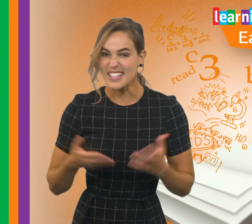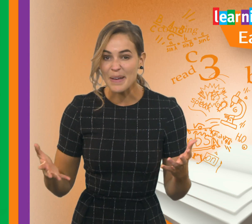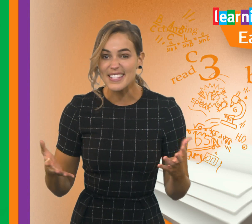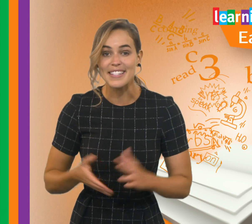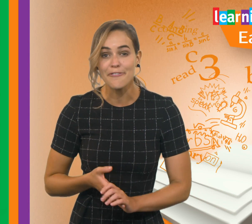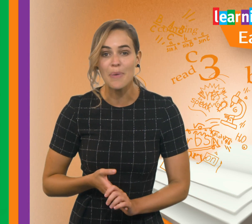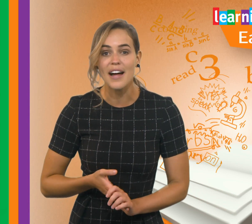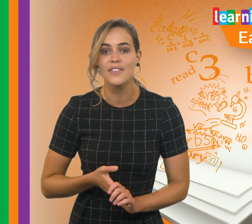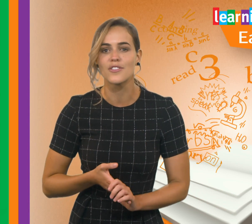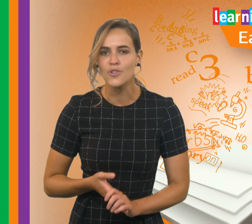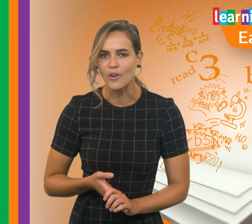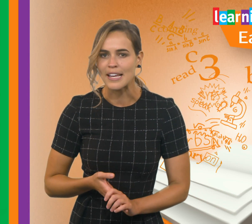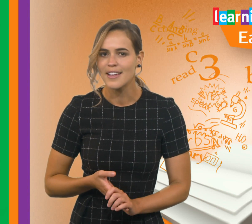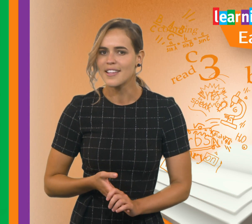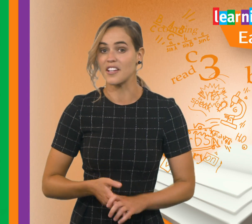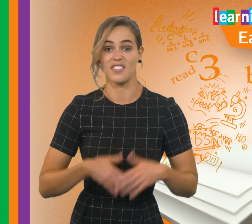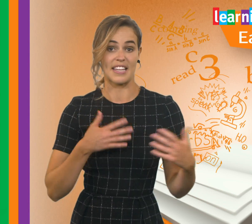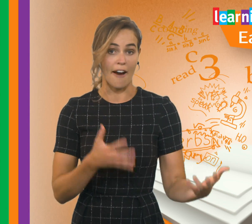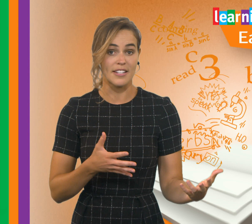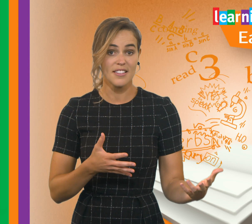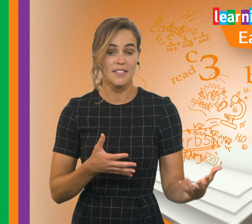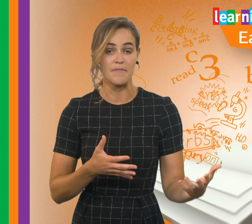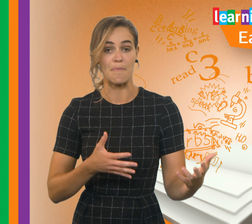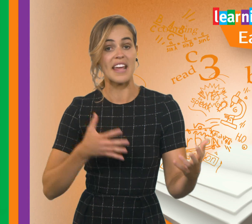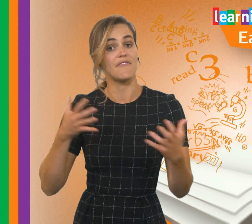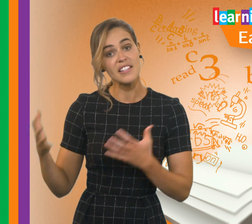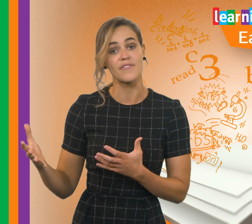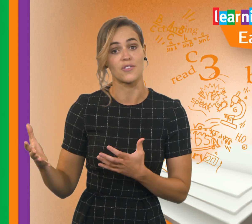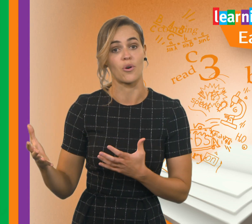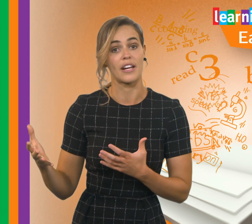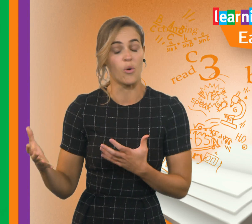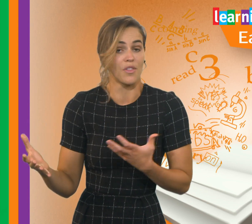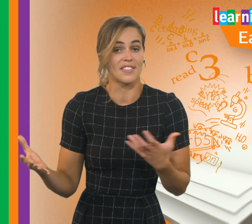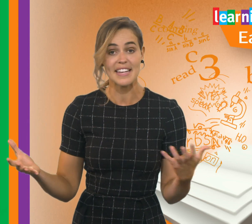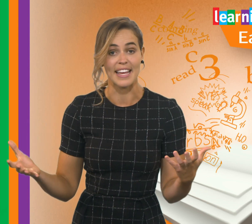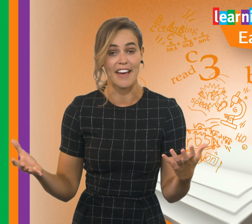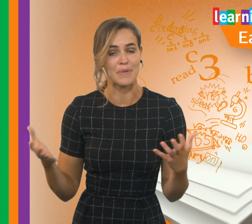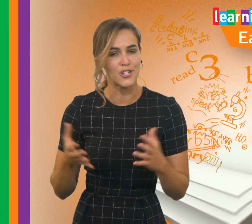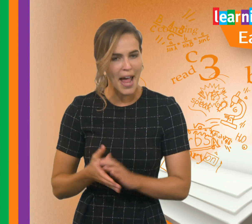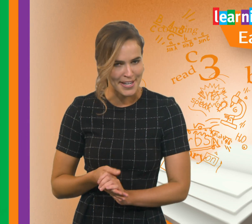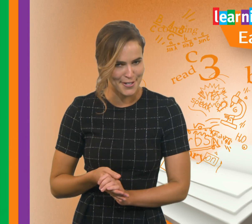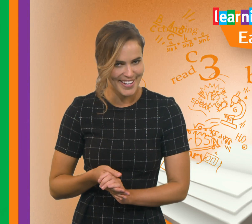This means that different parts of the story, such as the characters, the main events of the story, or the setting, have been changed.